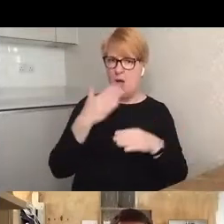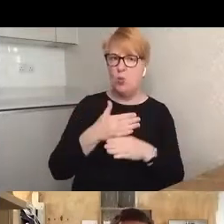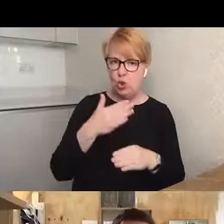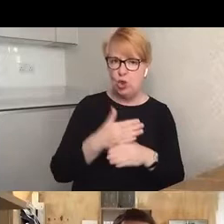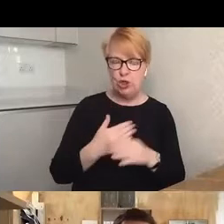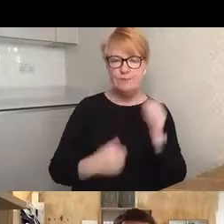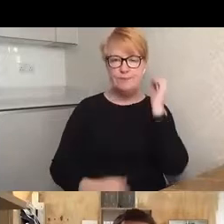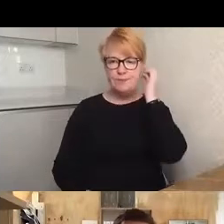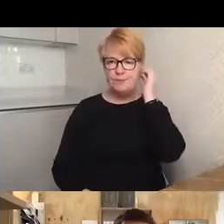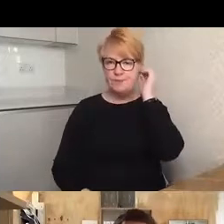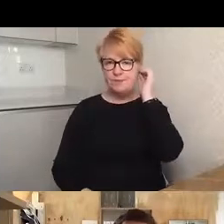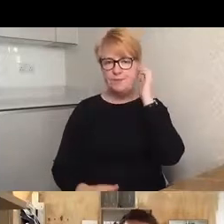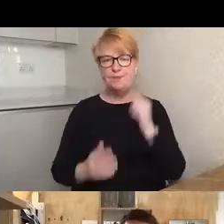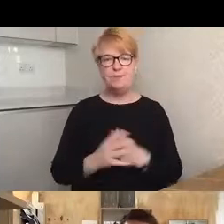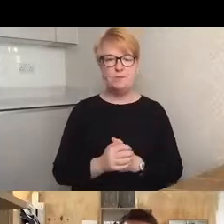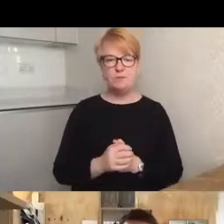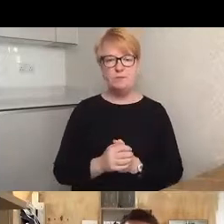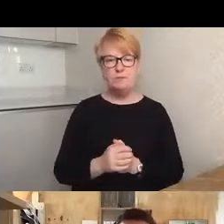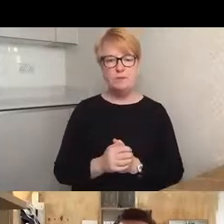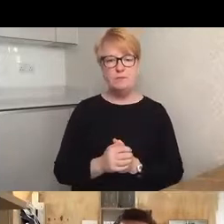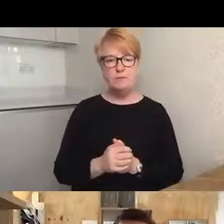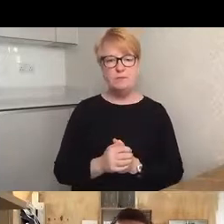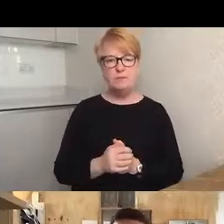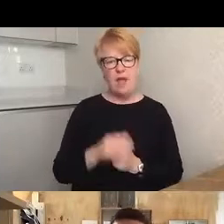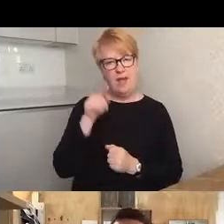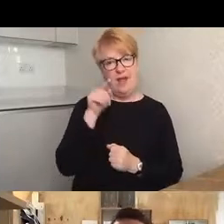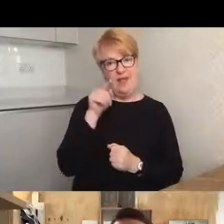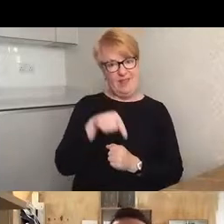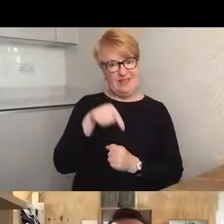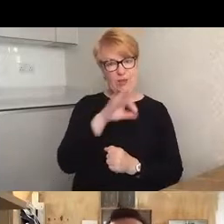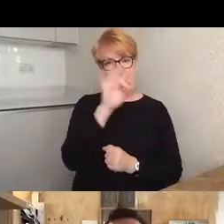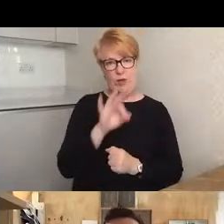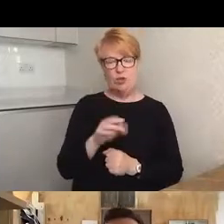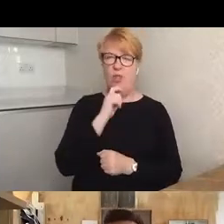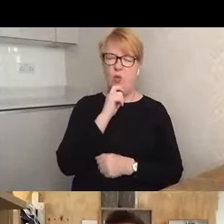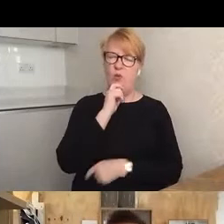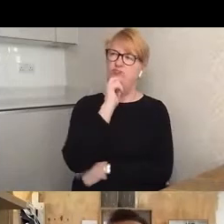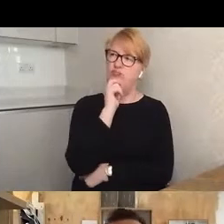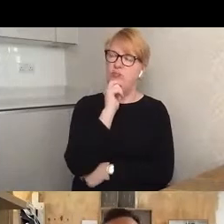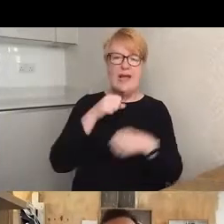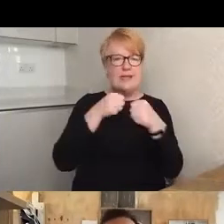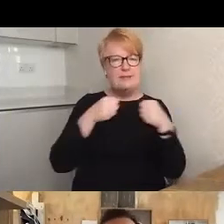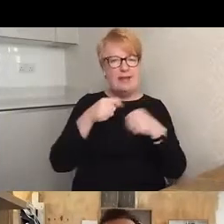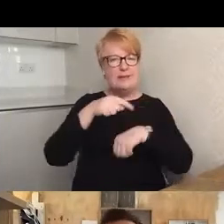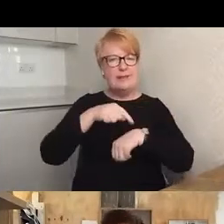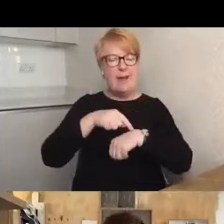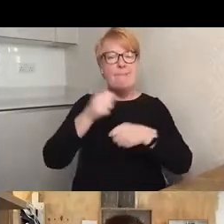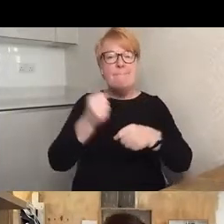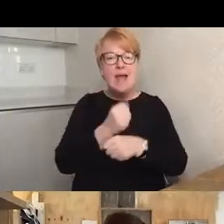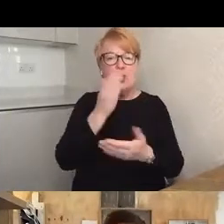in thinking about this question, I was thinking about space and time for people and carving out space and time for people in structures.